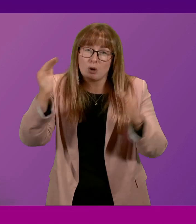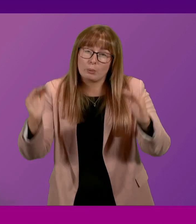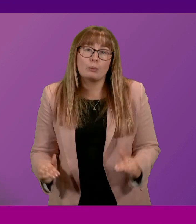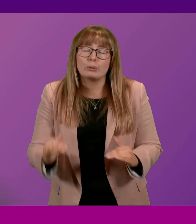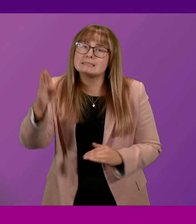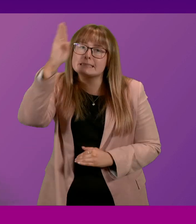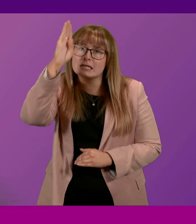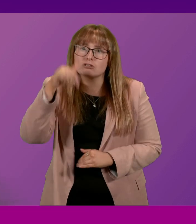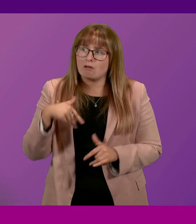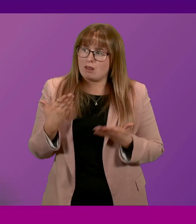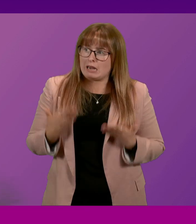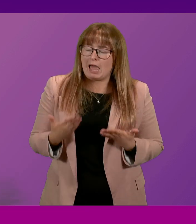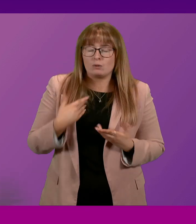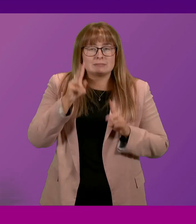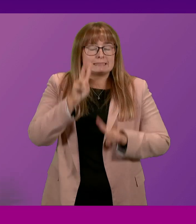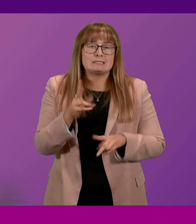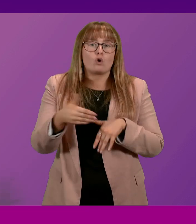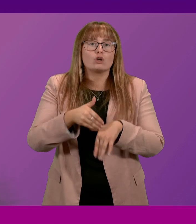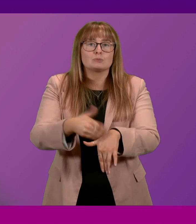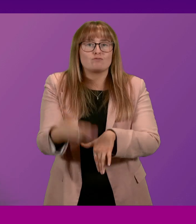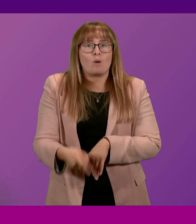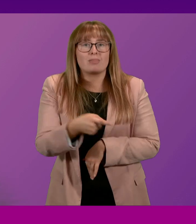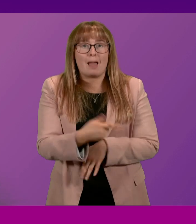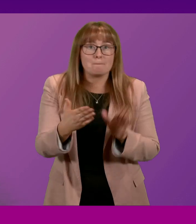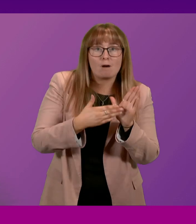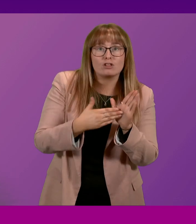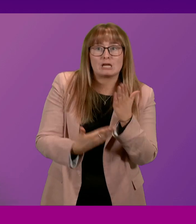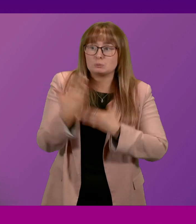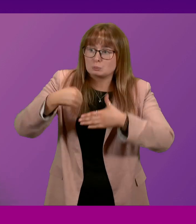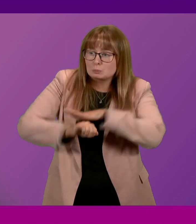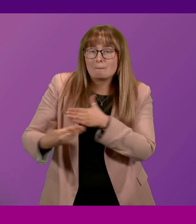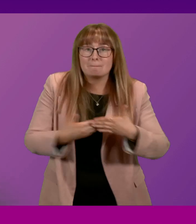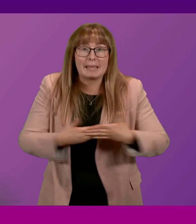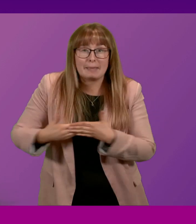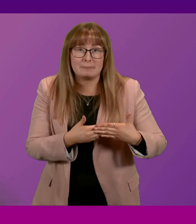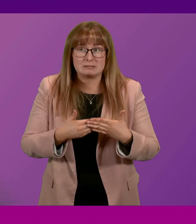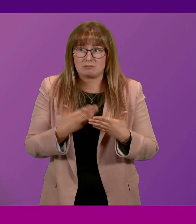We are now seeing the consequences, with mothers and newborns needlessly being put at risk